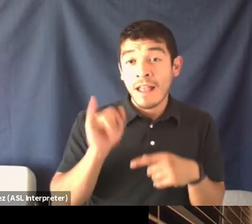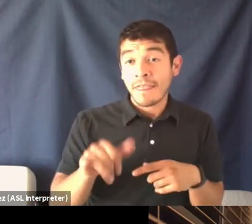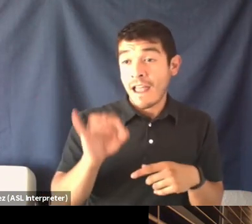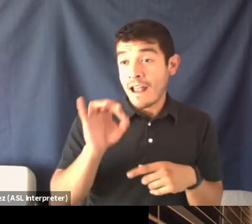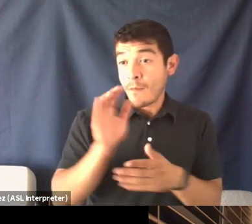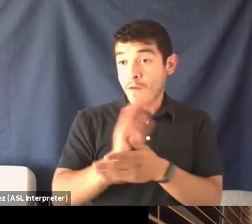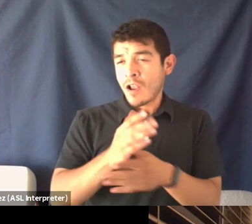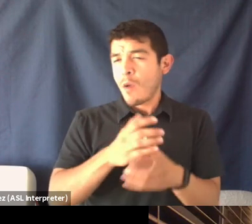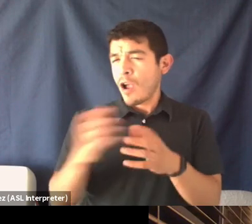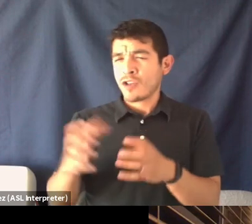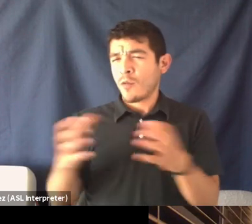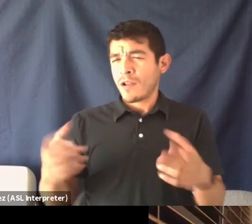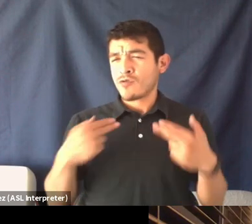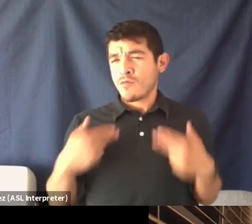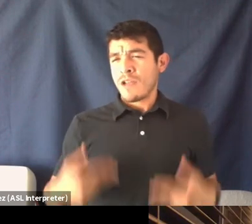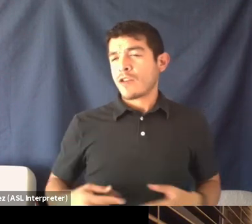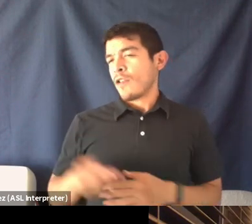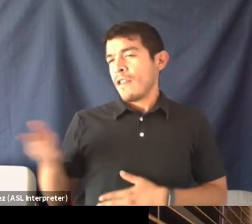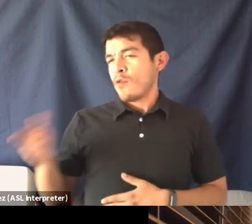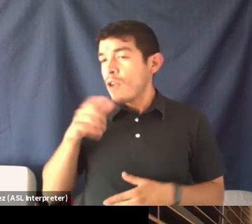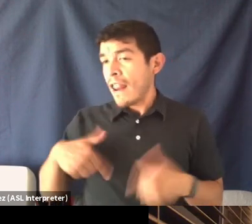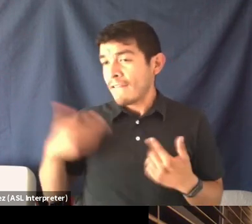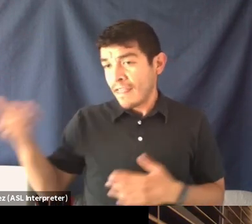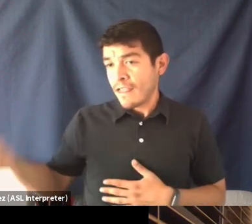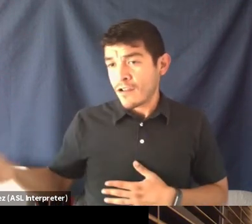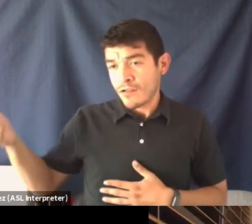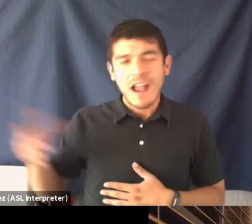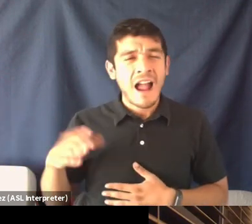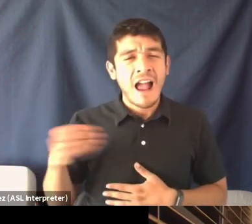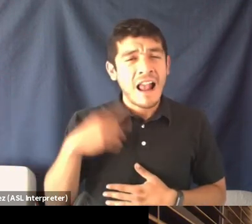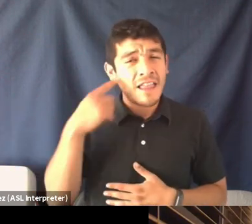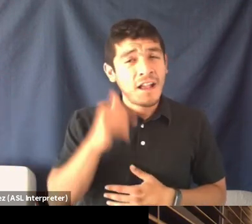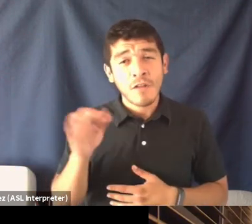characters and subjects that lived there. And when I think of other films too, and I think of like